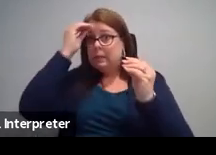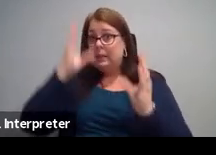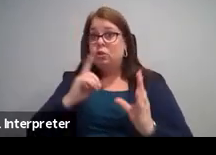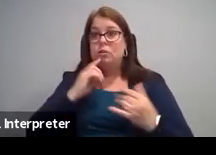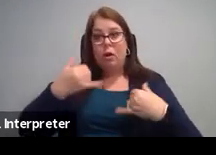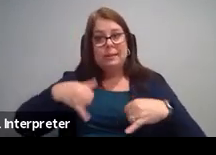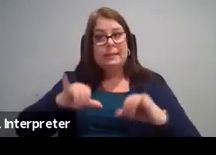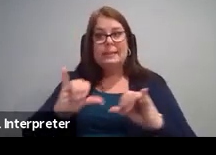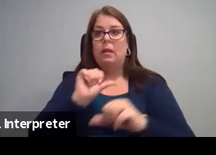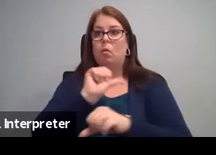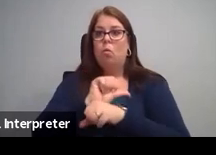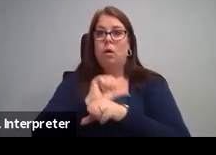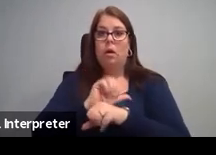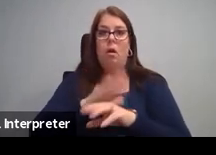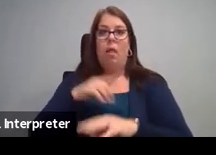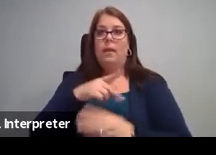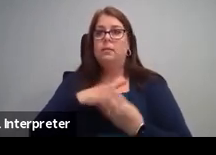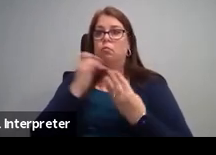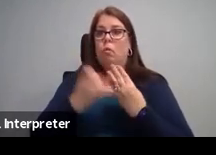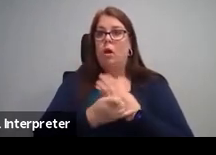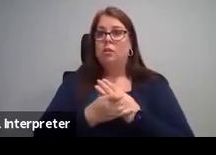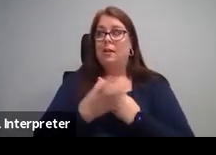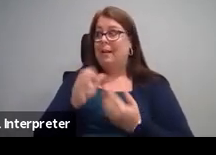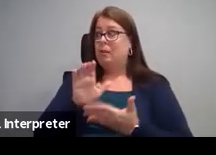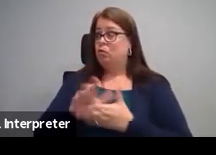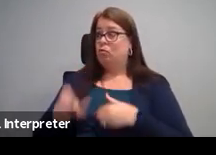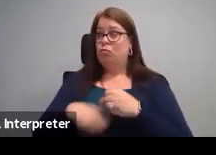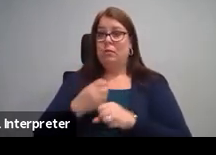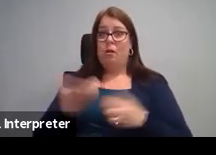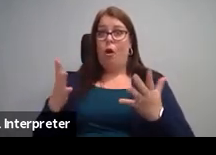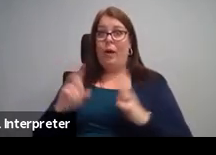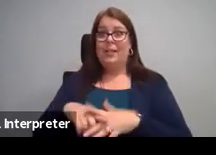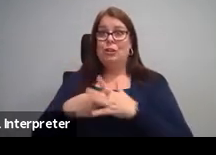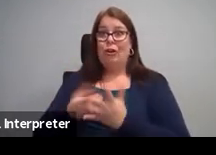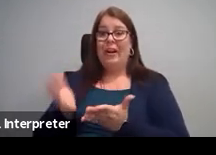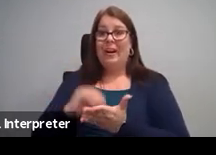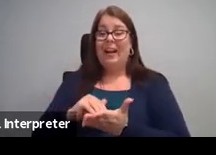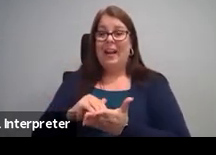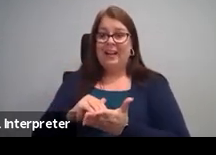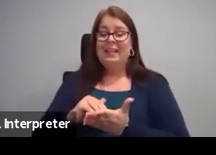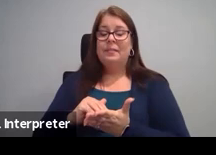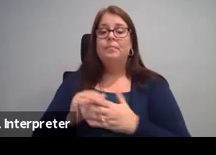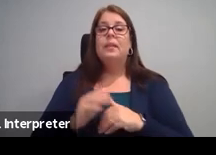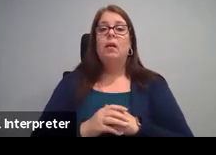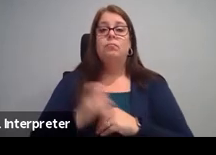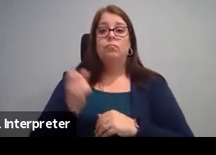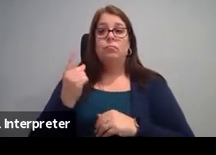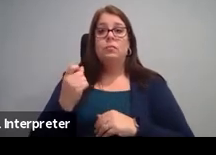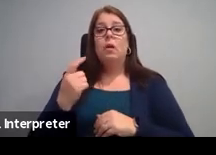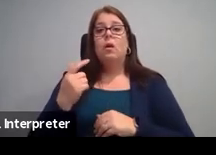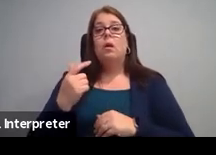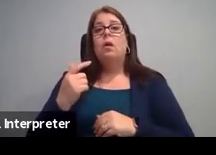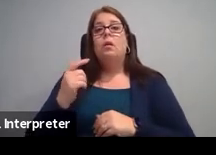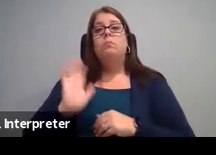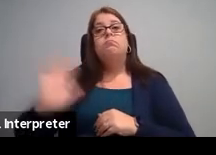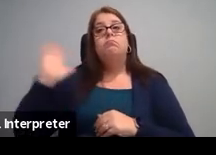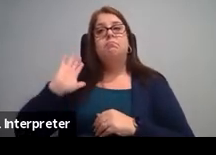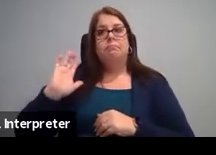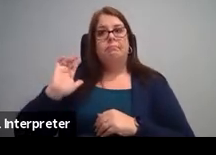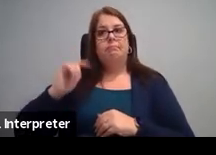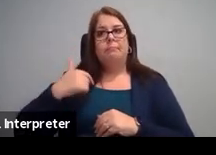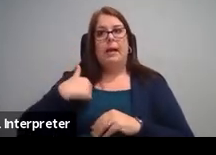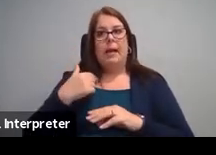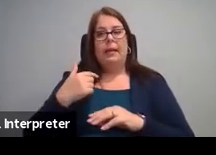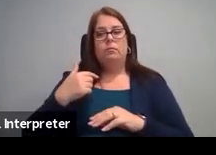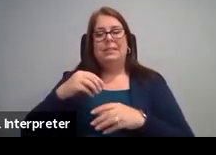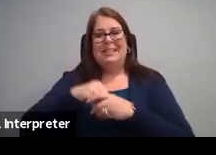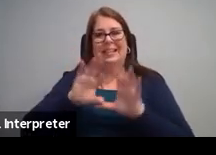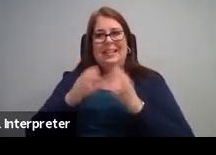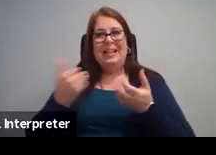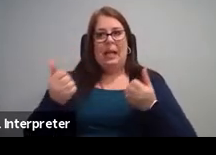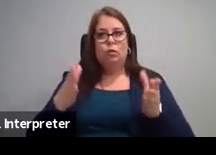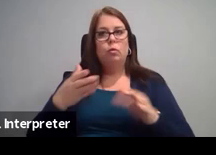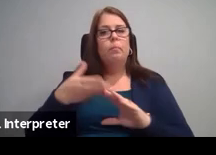Laurie Arnold: You know this kit canvas is relatively new to me when I was last in the classroom. I actually was using one to one devices, but this was before we had google classroom. So I have not taught using